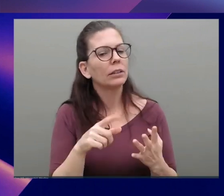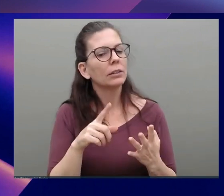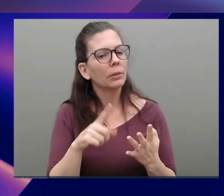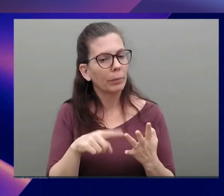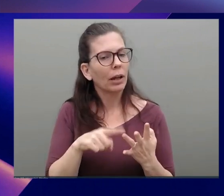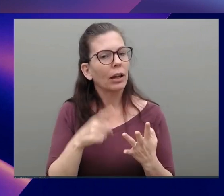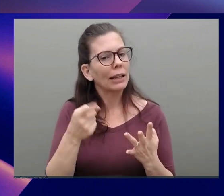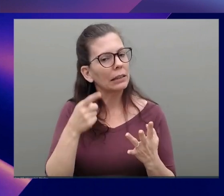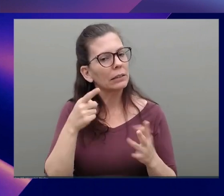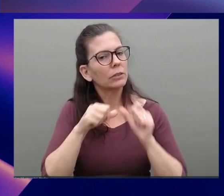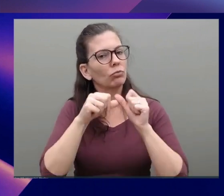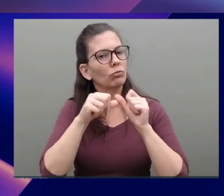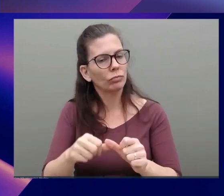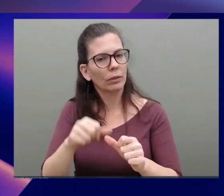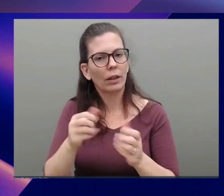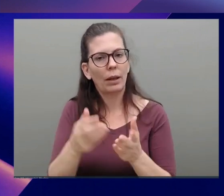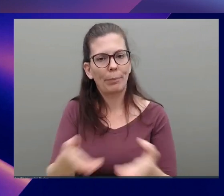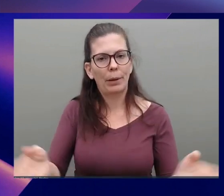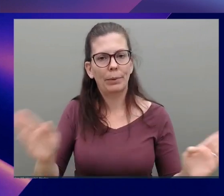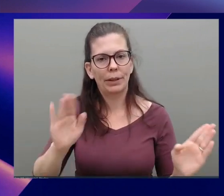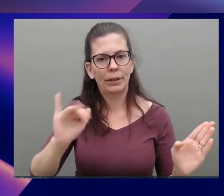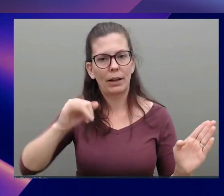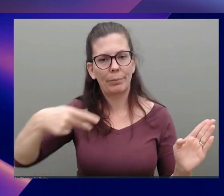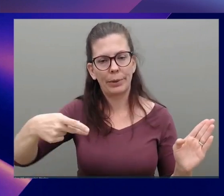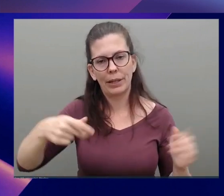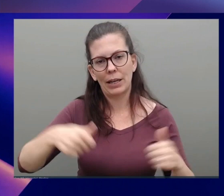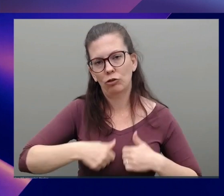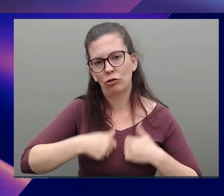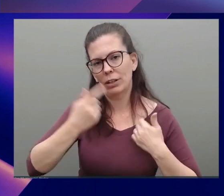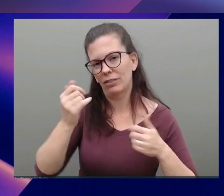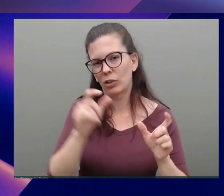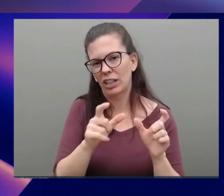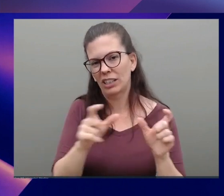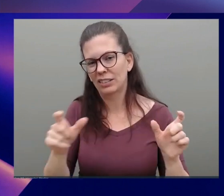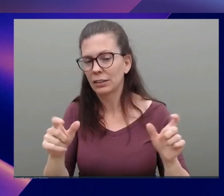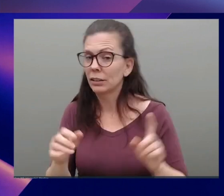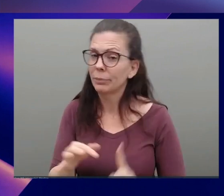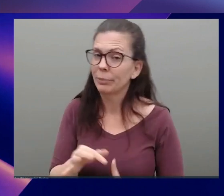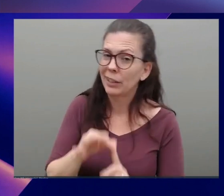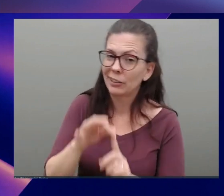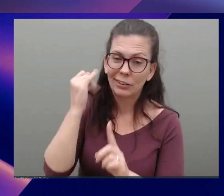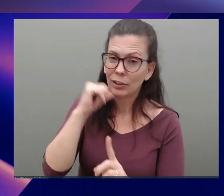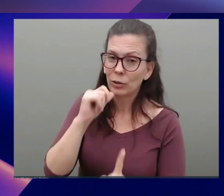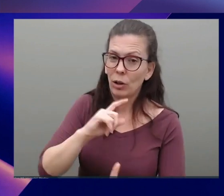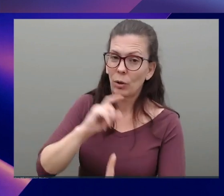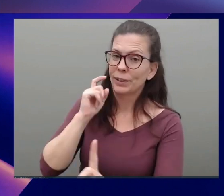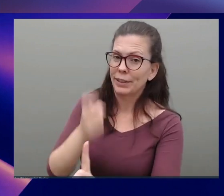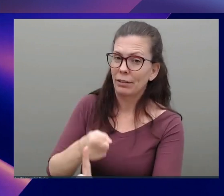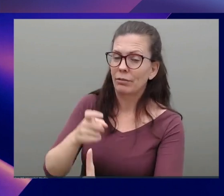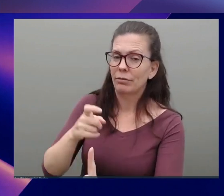is the public IP address of the instance. Especially if you do not allocate what we call an elastic IP to the instances, right?